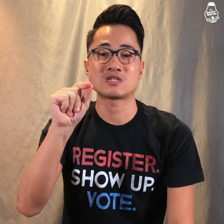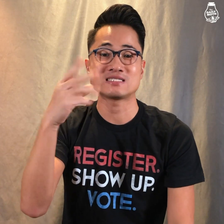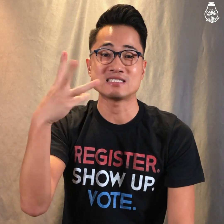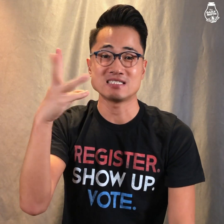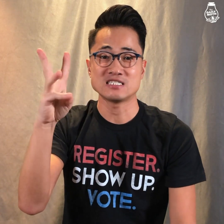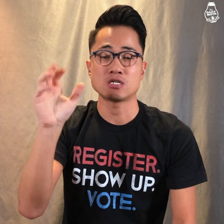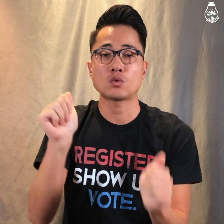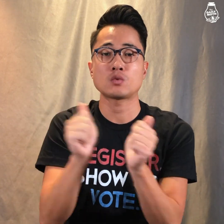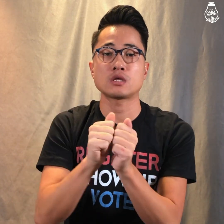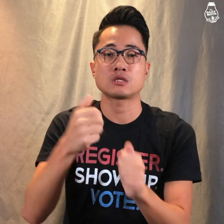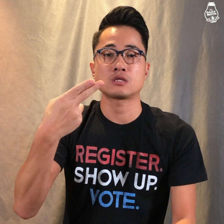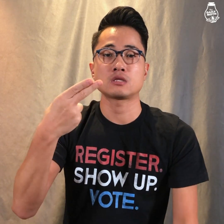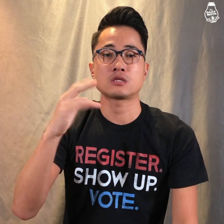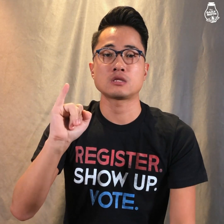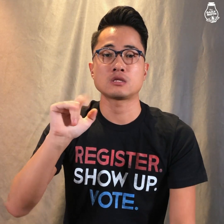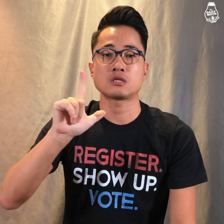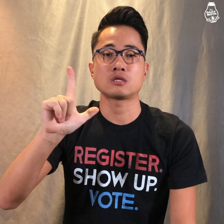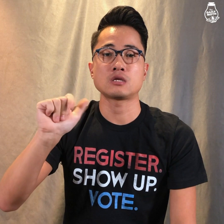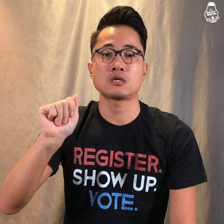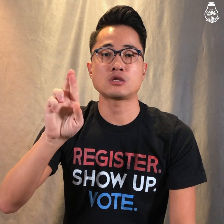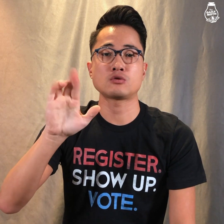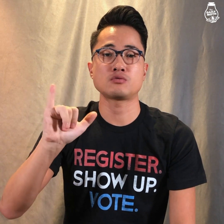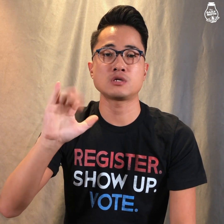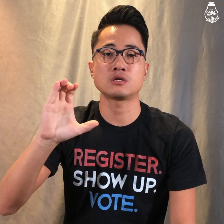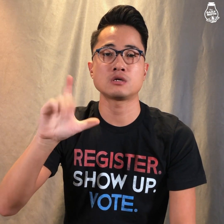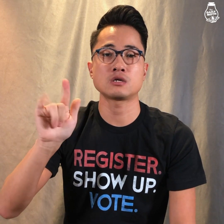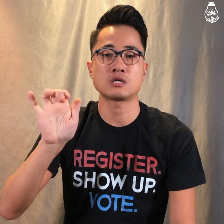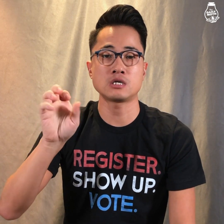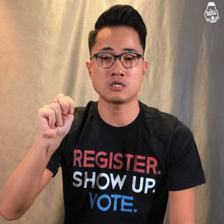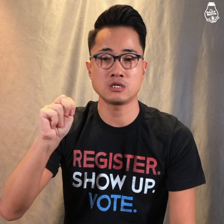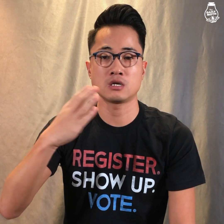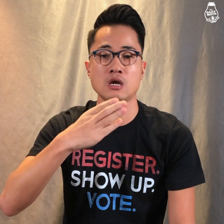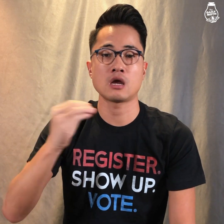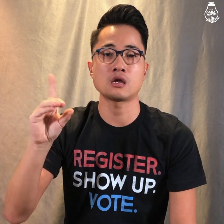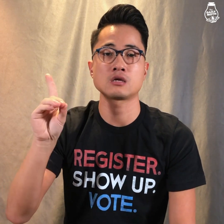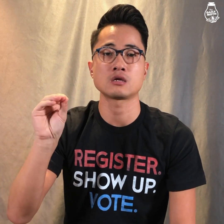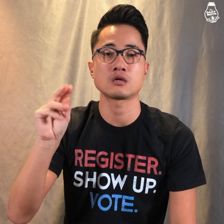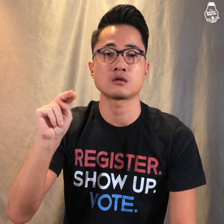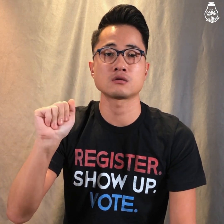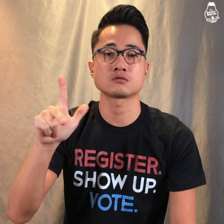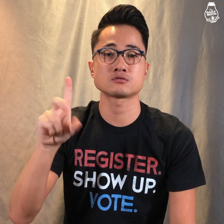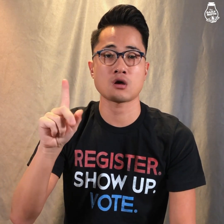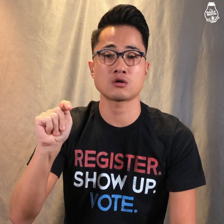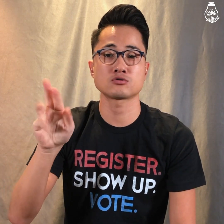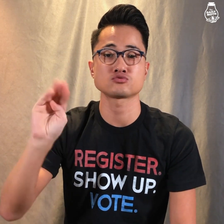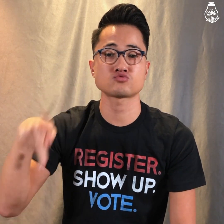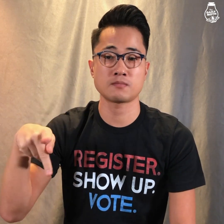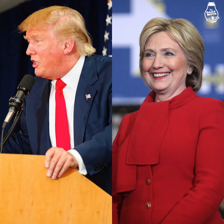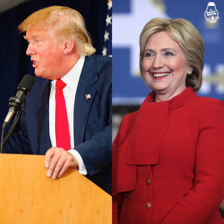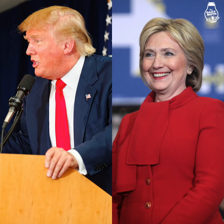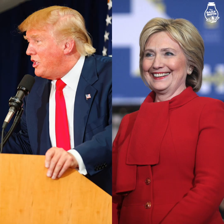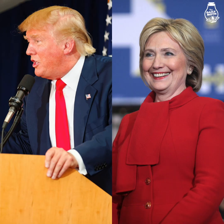In 2016 with Hillary Clinton and Donald Trump,